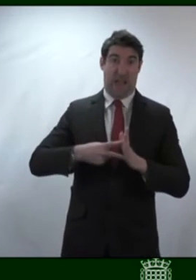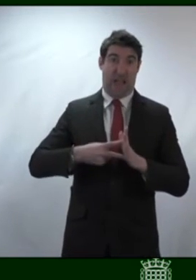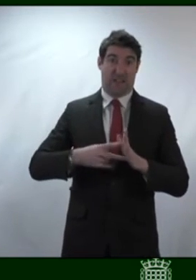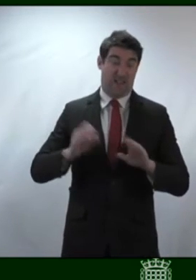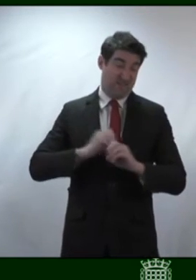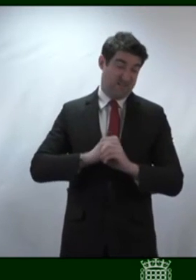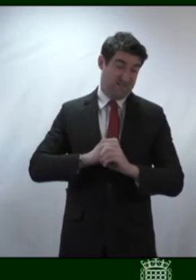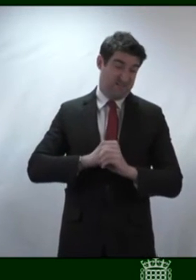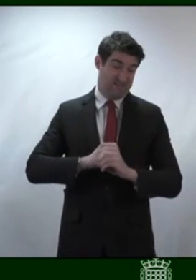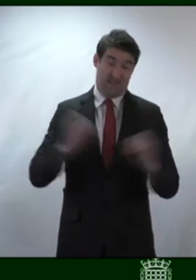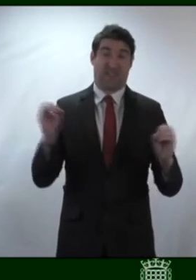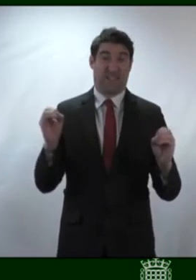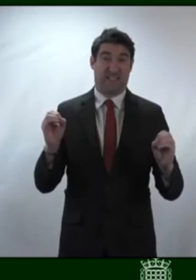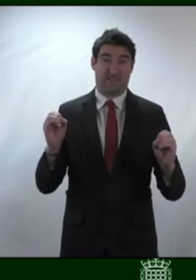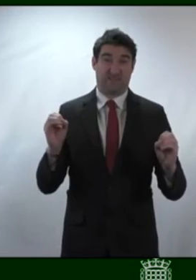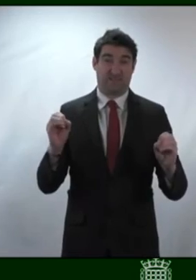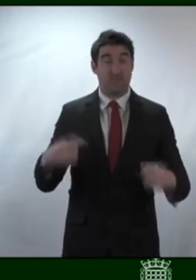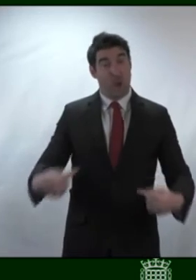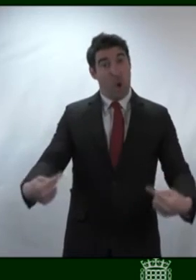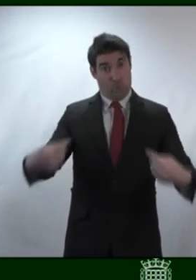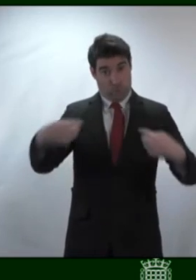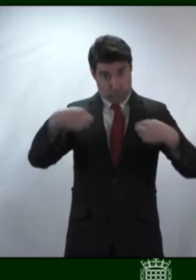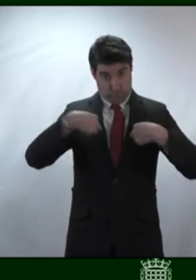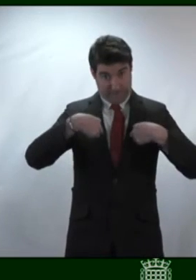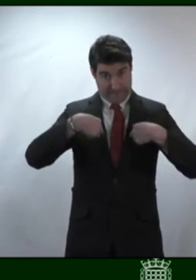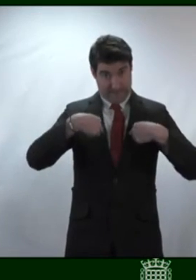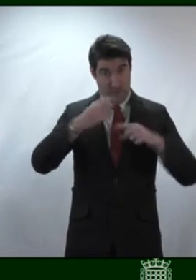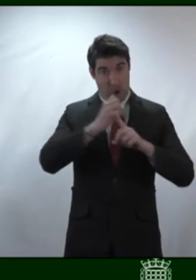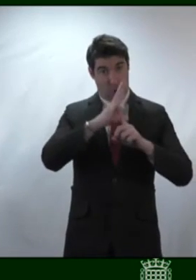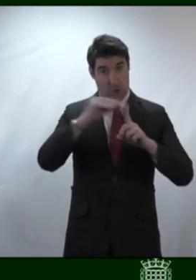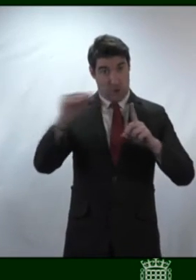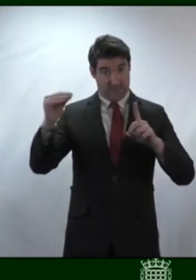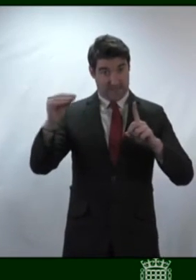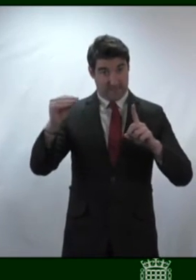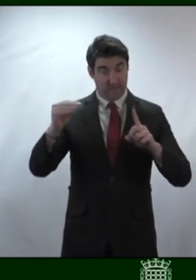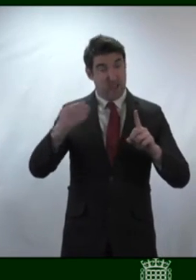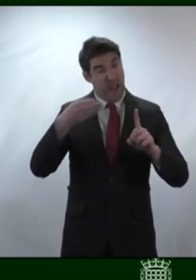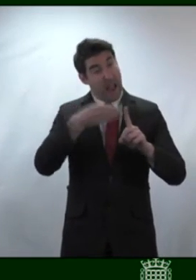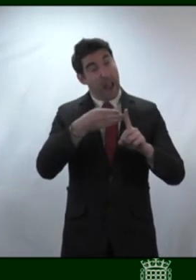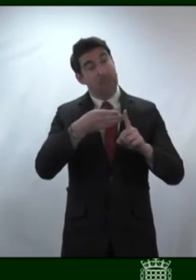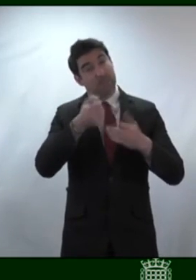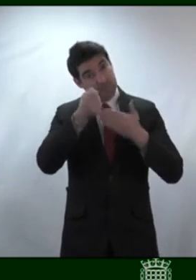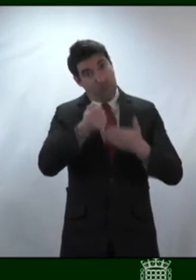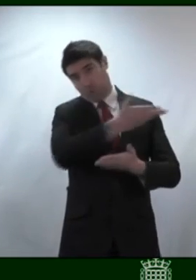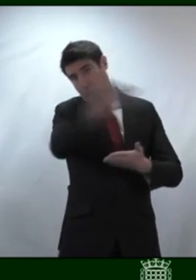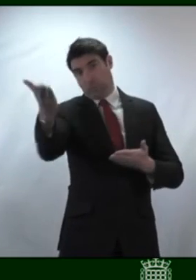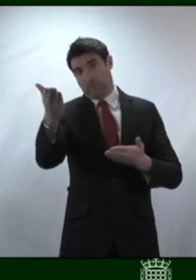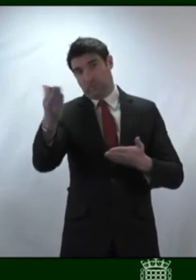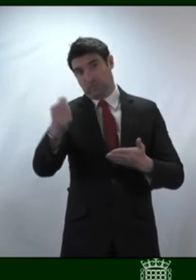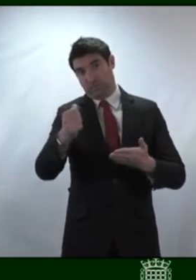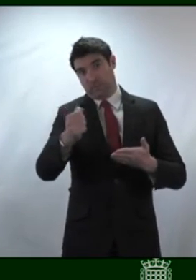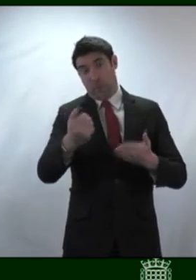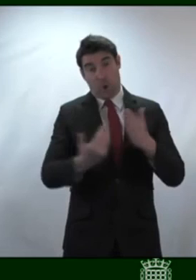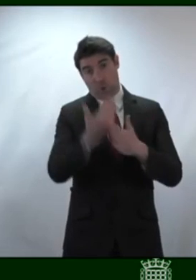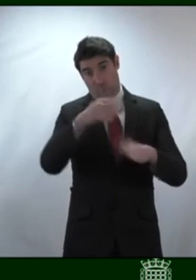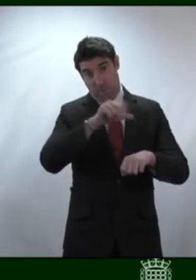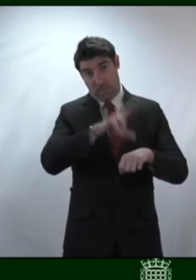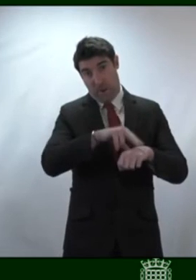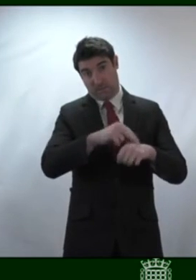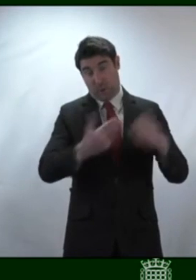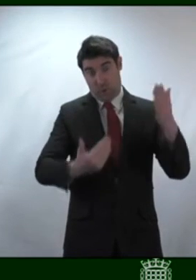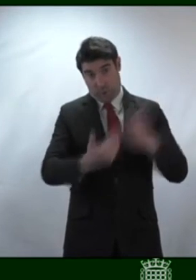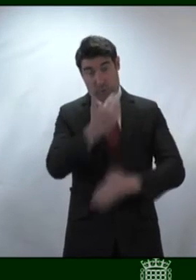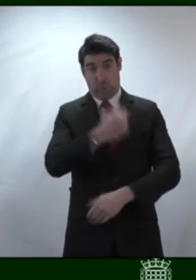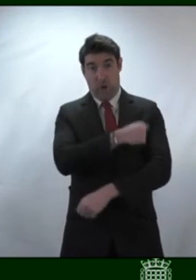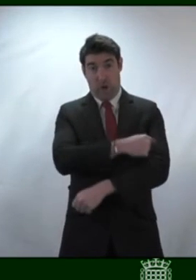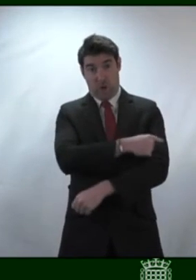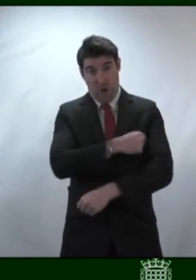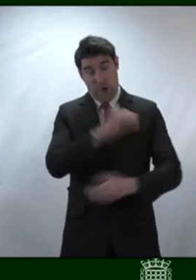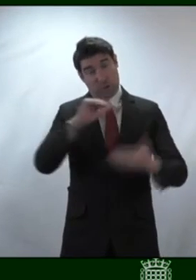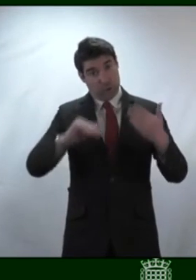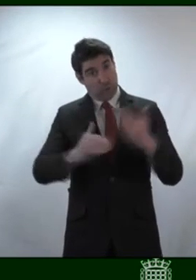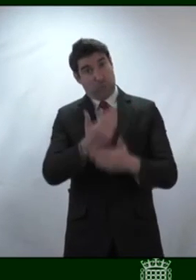the people’s priorities, with 20,000 more police, 50,000 more nurses, 48 new hospitals and—although